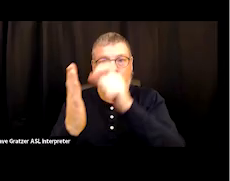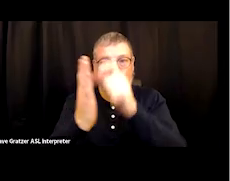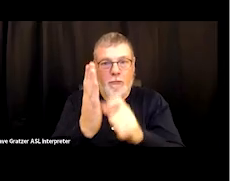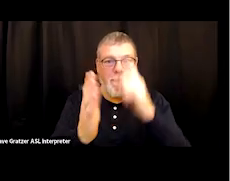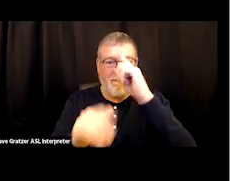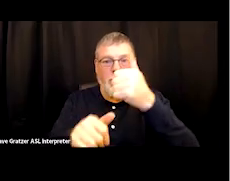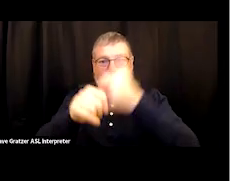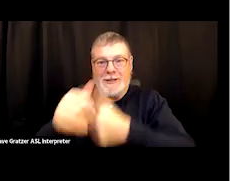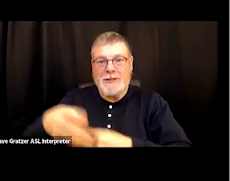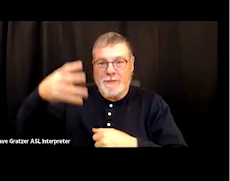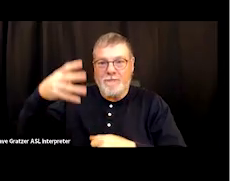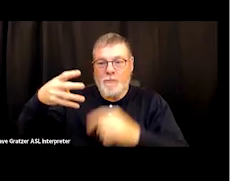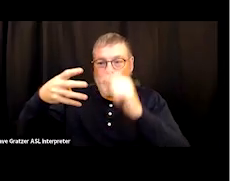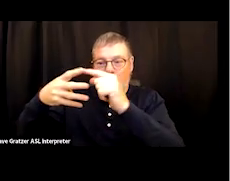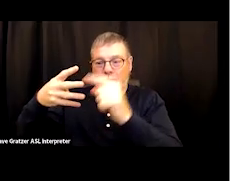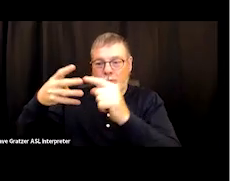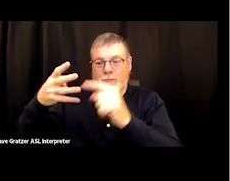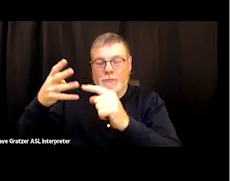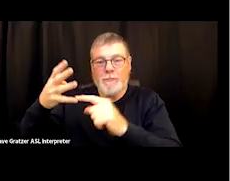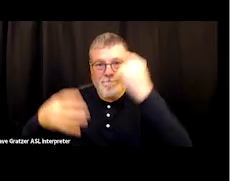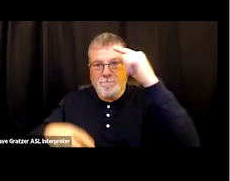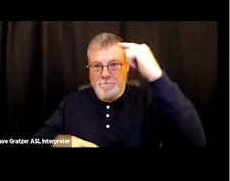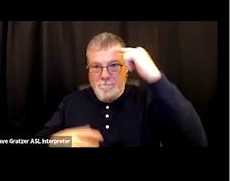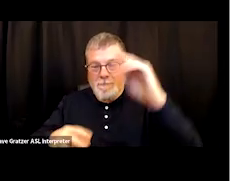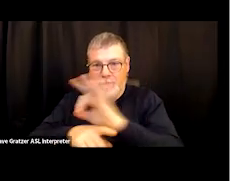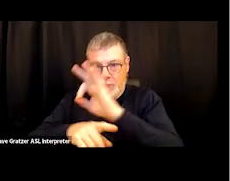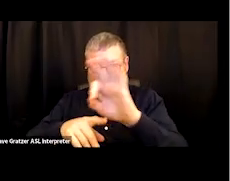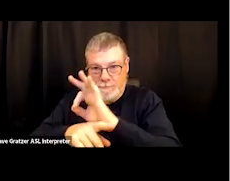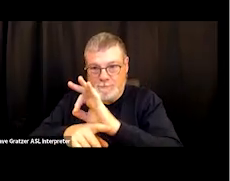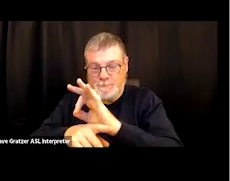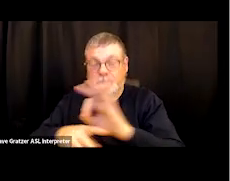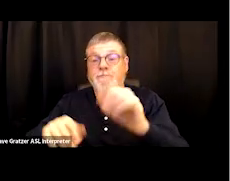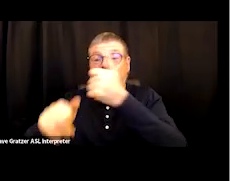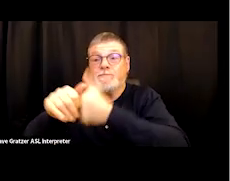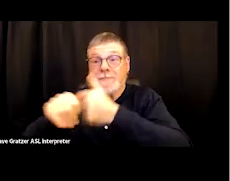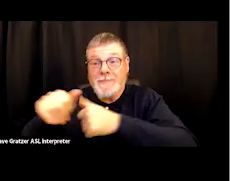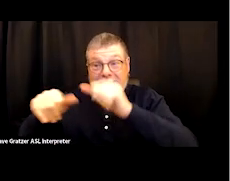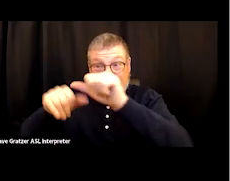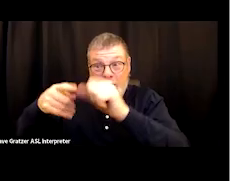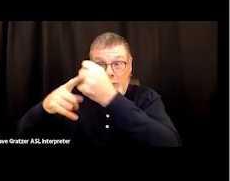each of the four areas of mental functioning. And under each article, there's kind of examples